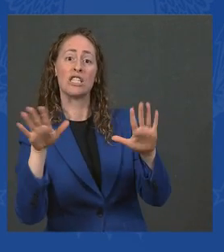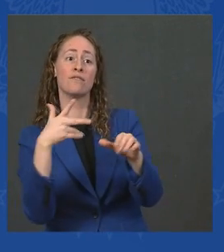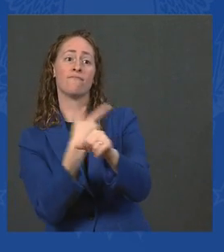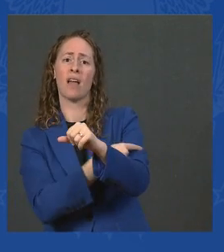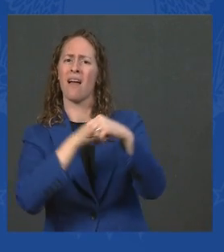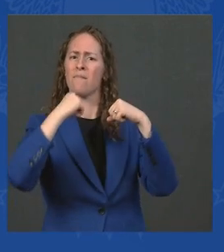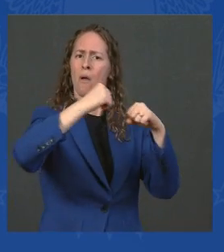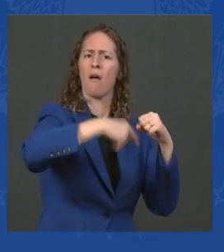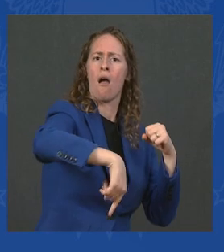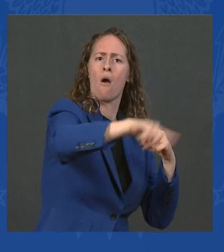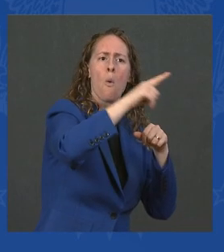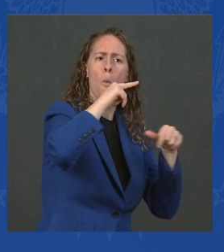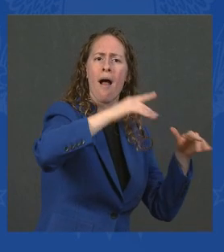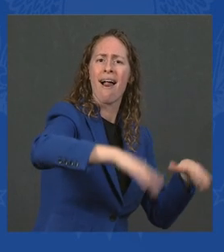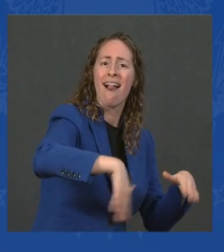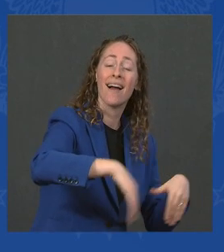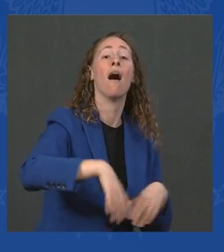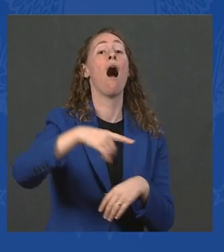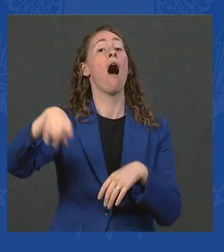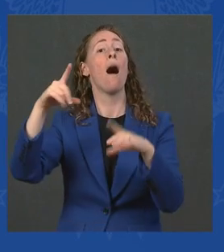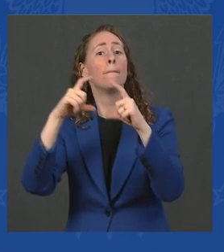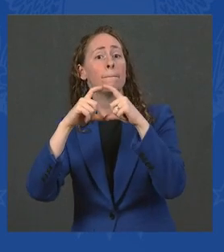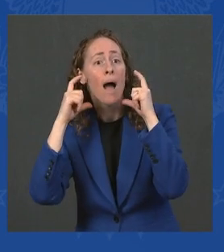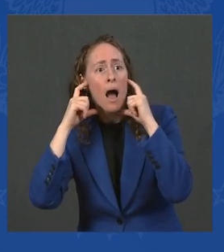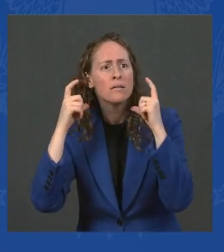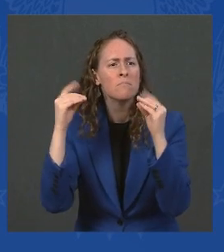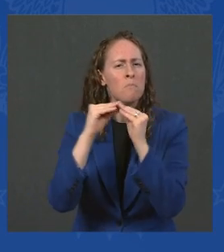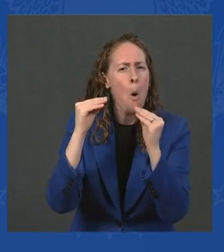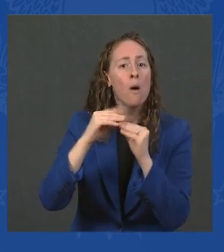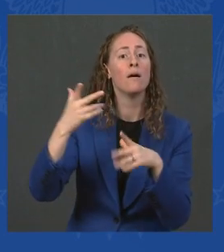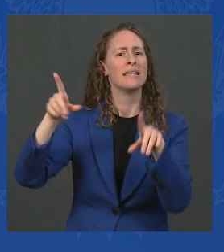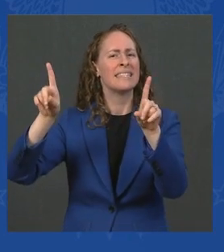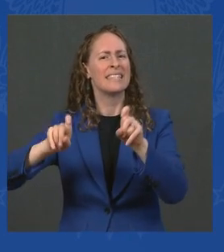Four is to take care of people with COVID. Five is to keep our economy going.